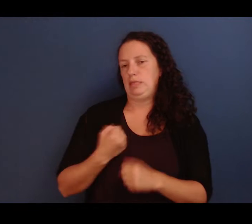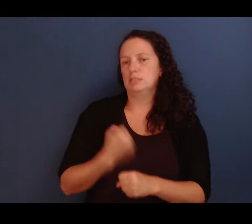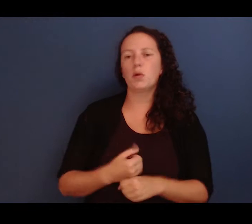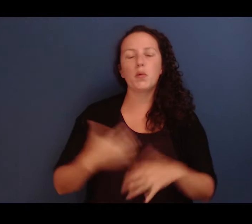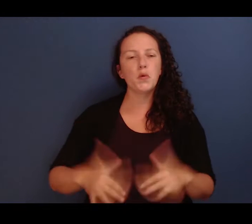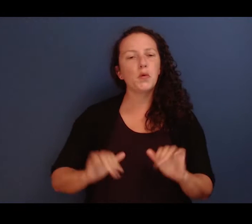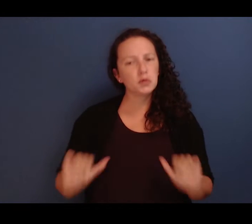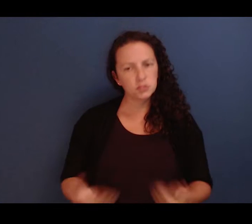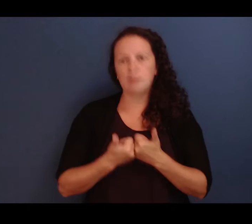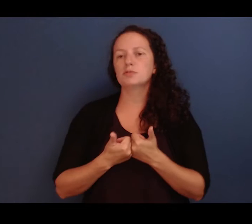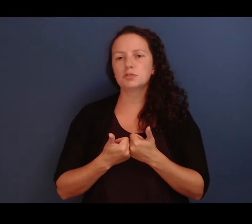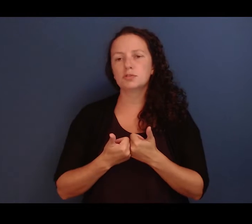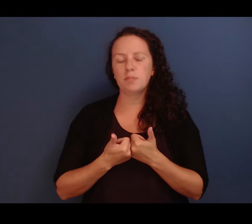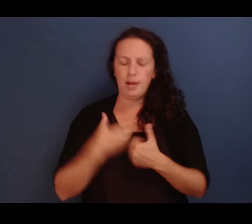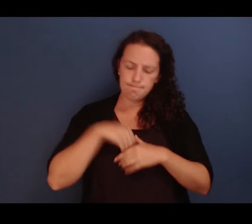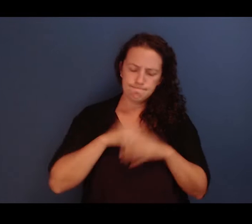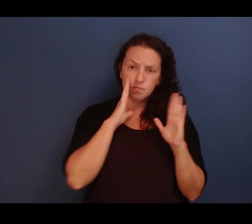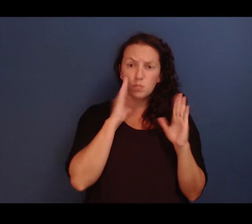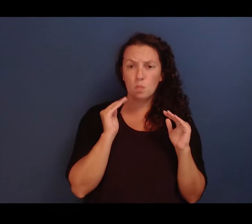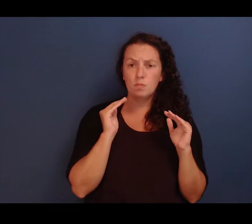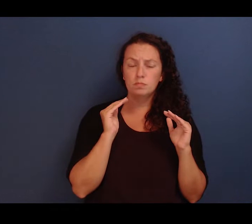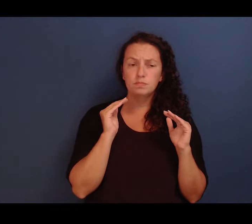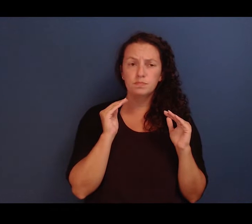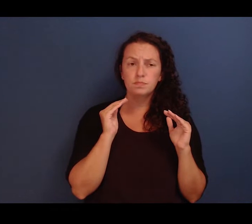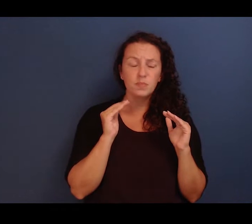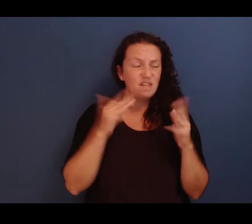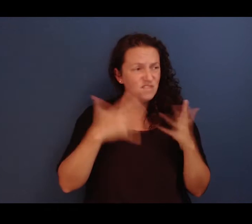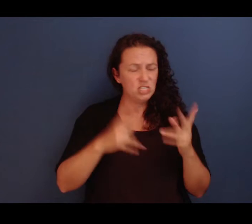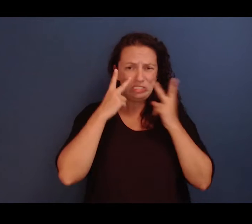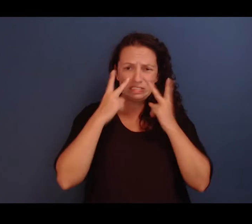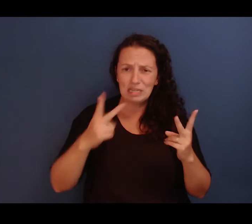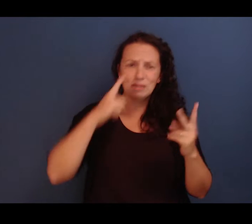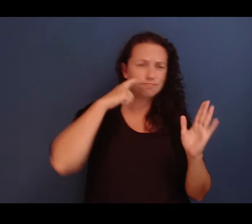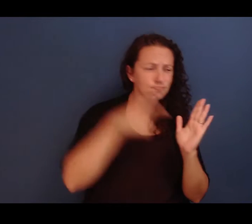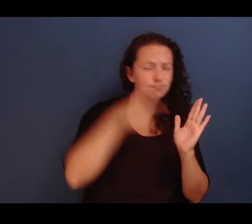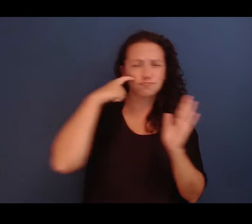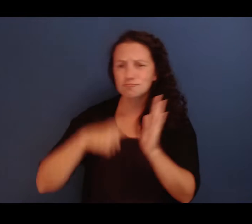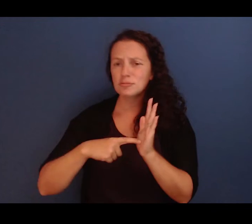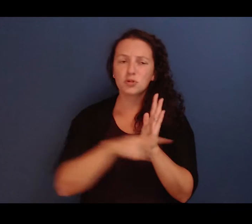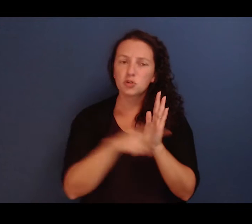for all of us, but I have hope. I have hope because I’ve seen how you’ve continued